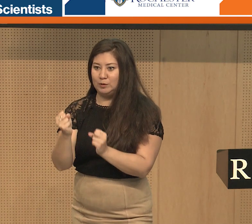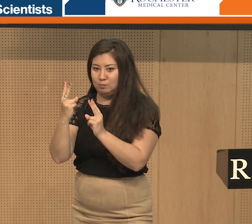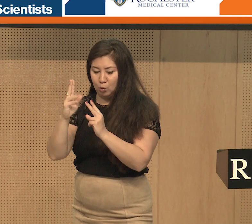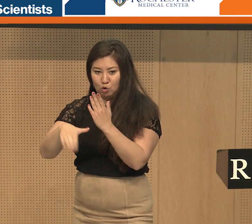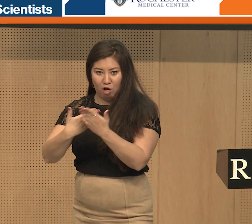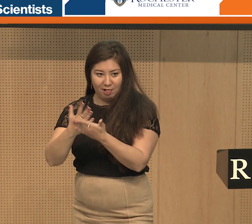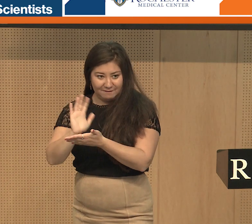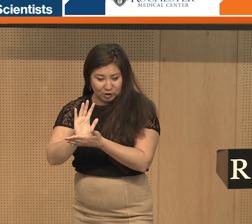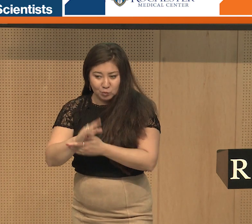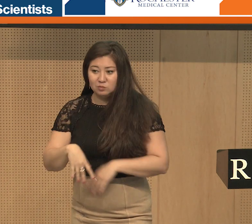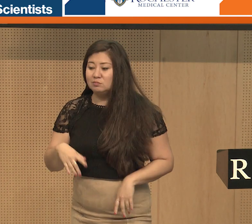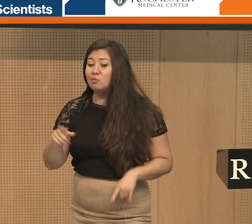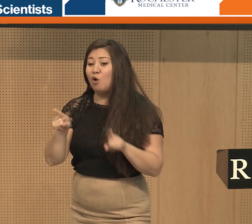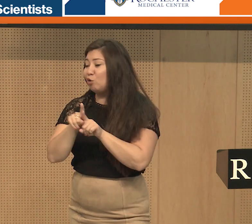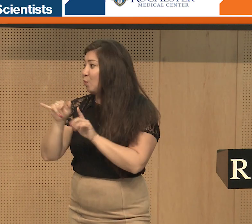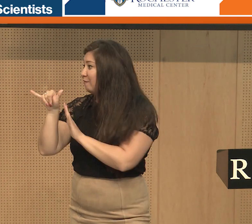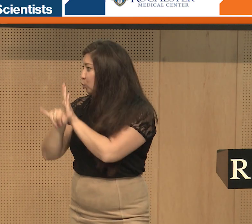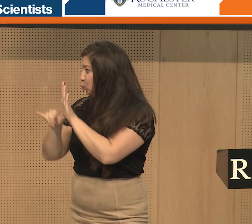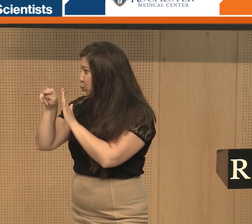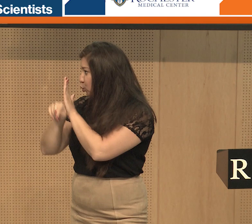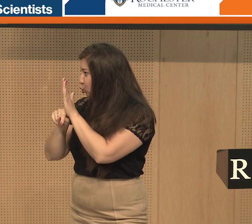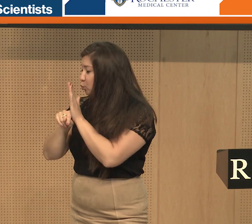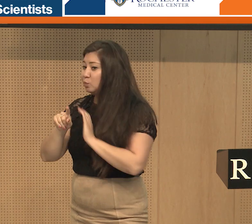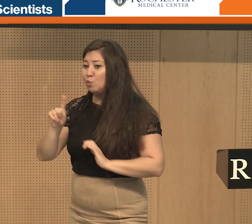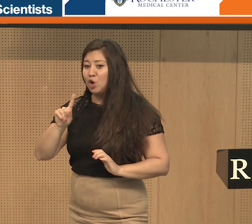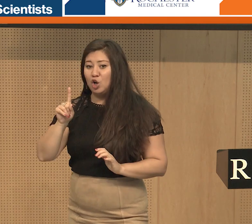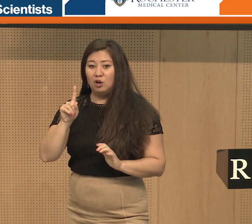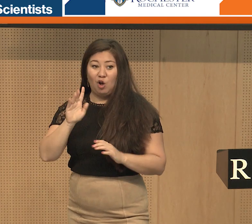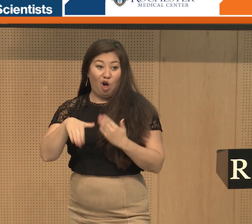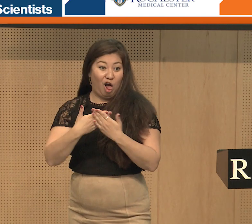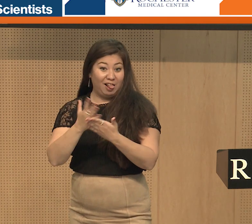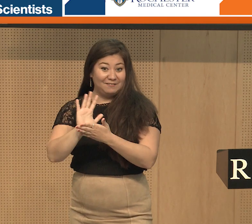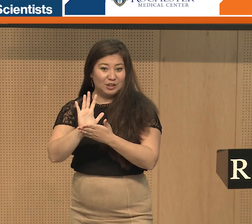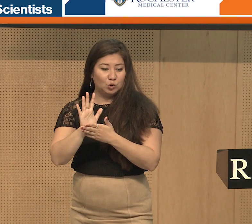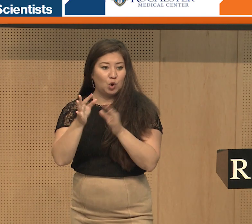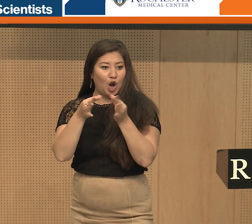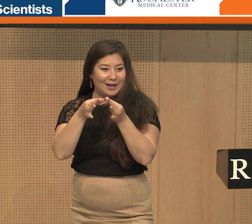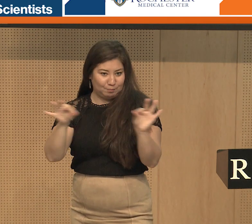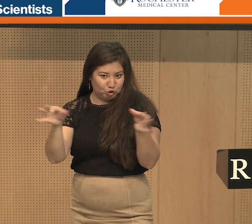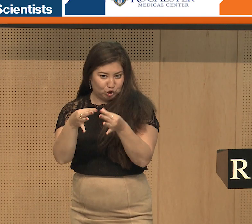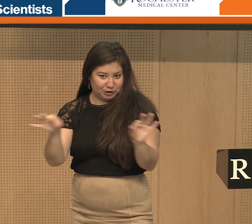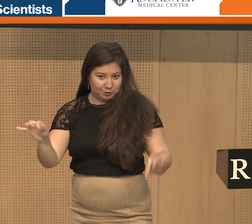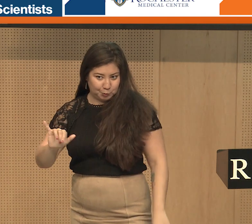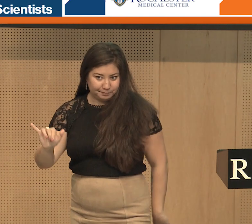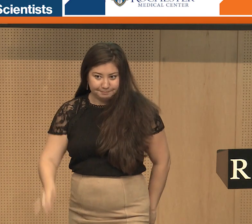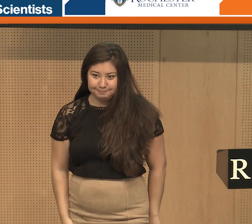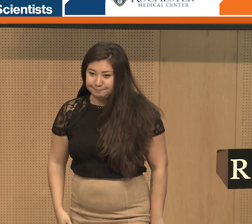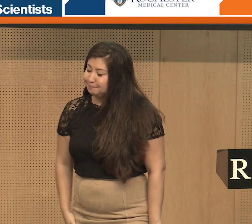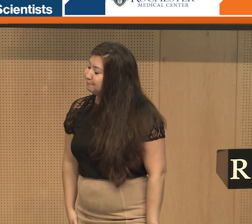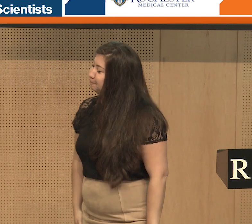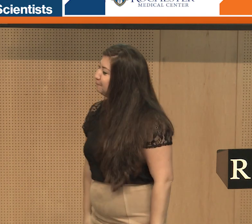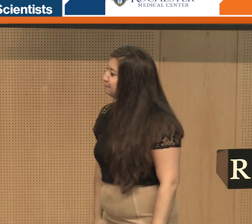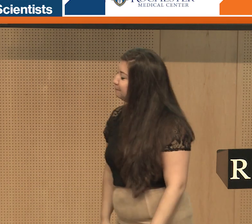We do post all of our videos there. They're also posted on YouTube. And all of the videos are captioned.